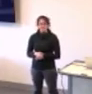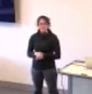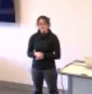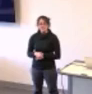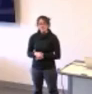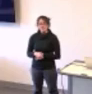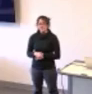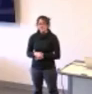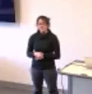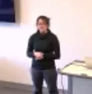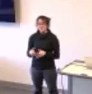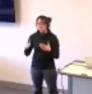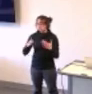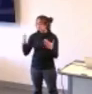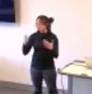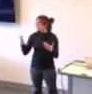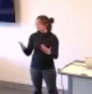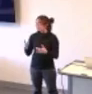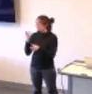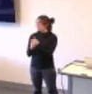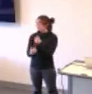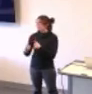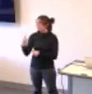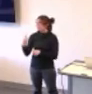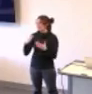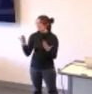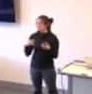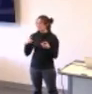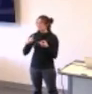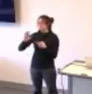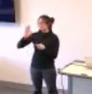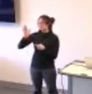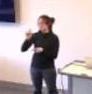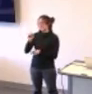Welcome, everybody, to a talk by T.L. Lewis.